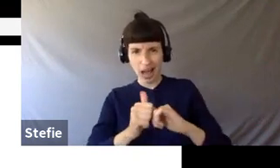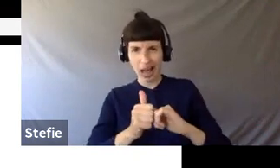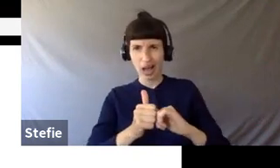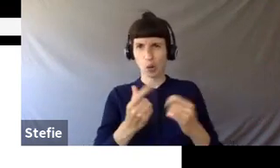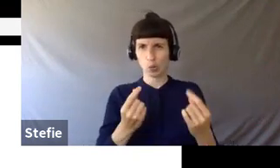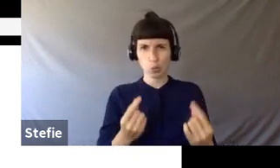but they don't sinc together perfectly.